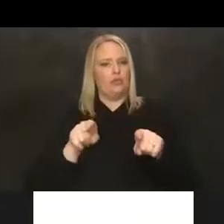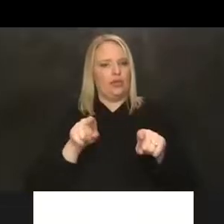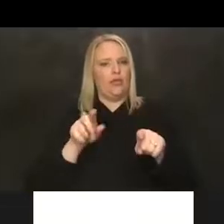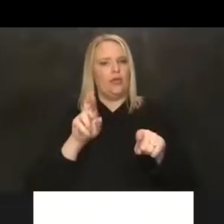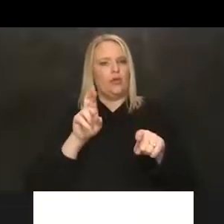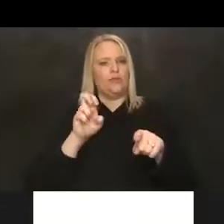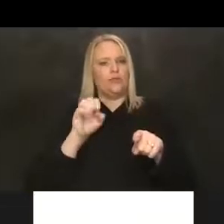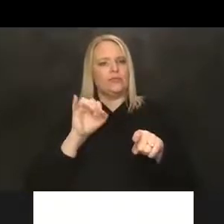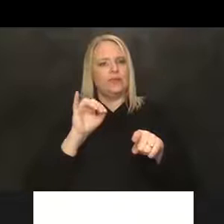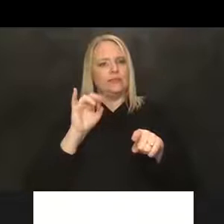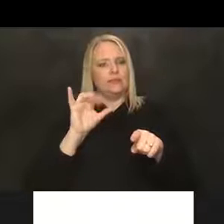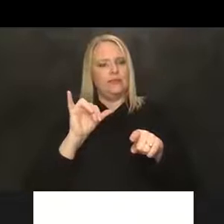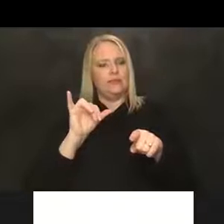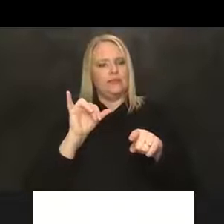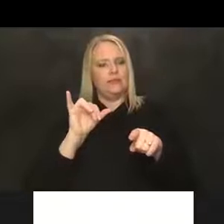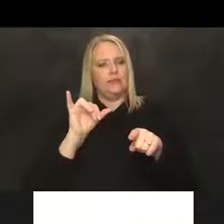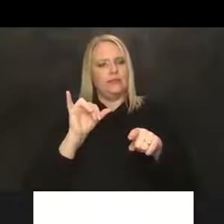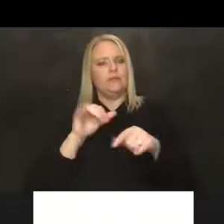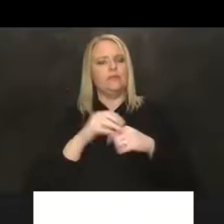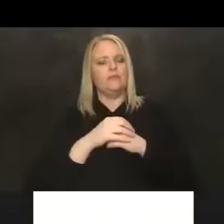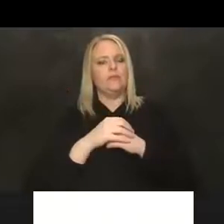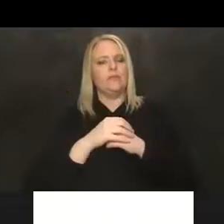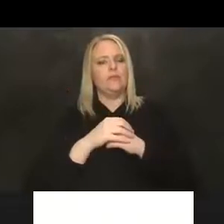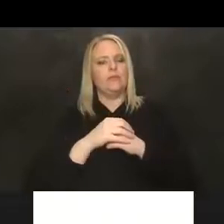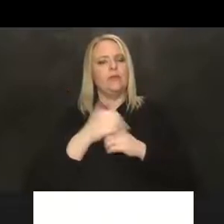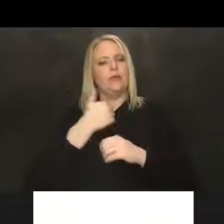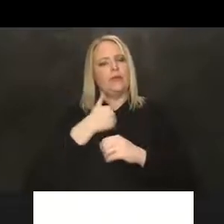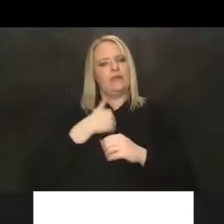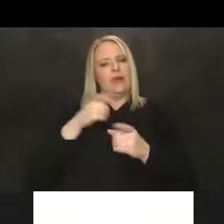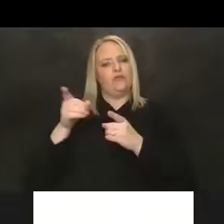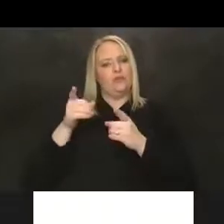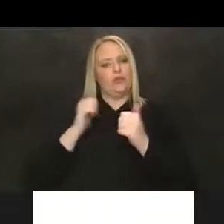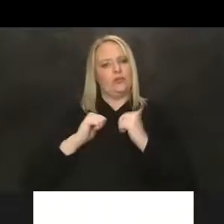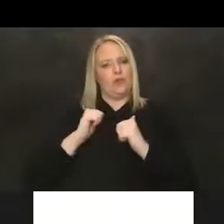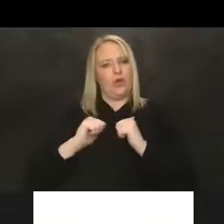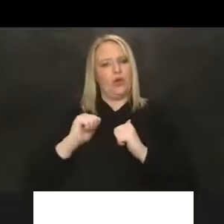you know, so I directed a show at Theater Wit called "Teenage Dick" that opened